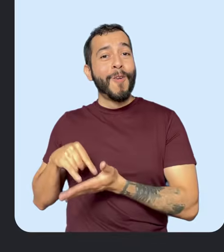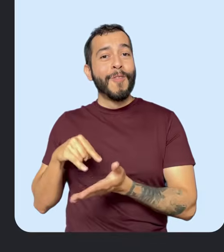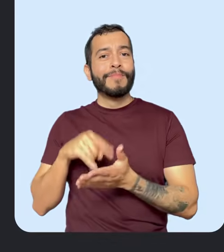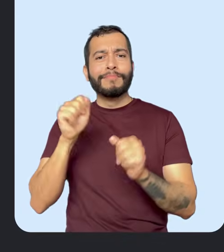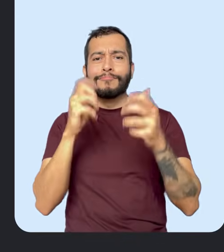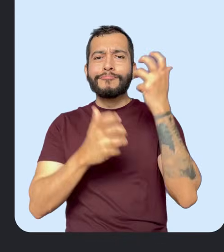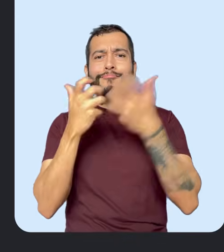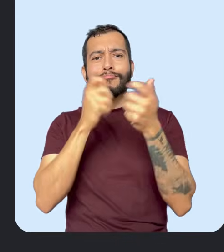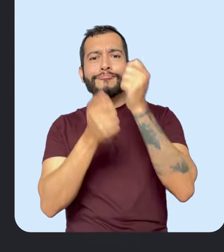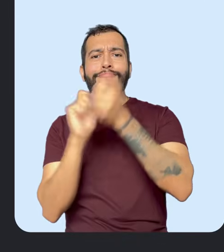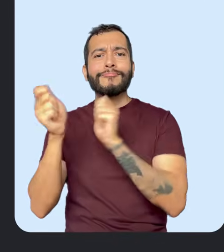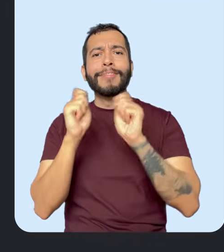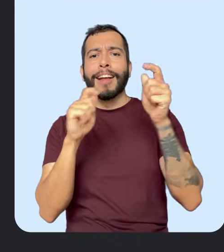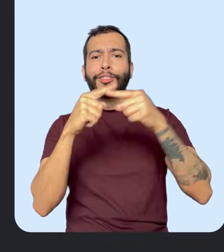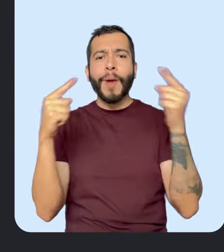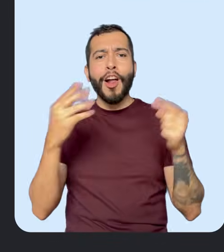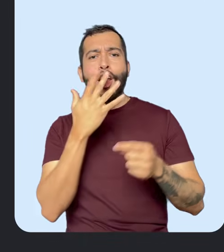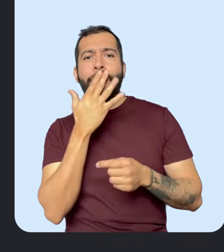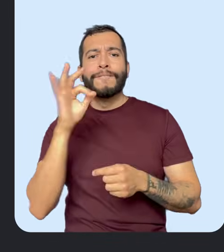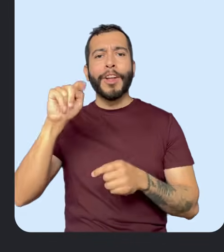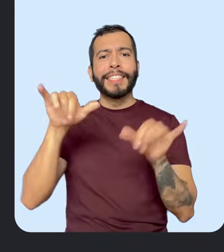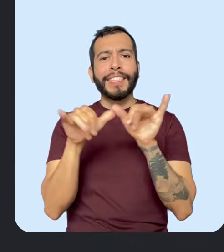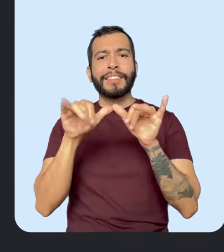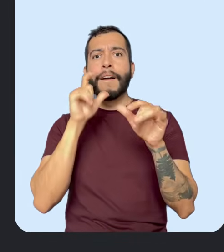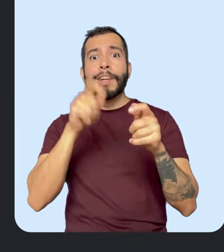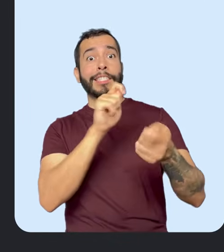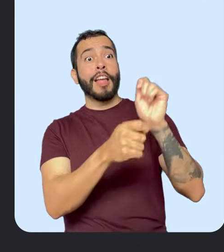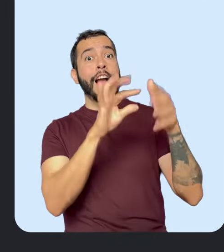Users can customize the contrast, color and font size of text without changes